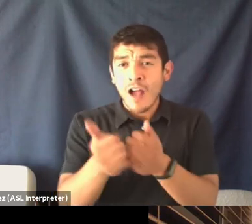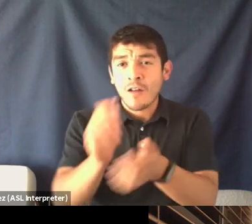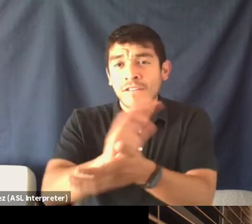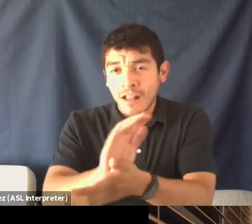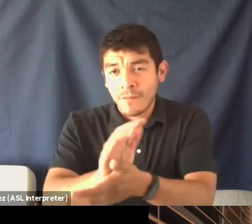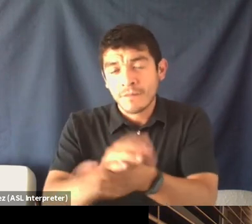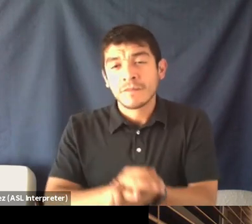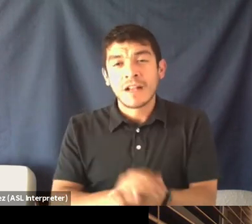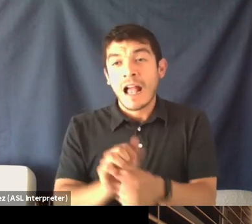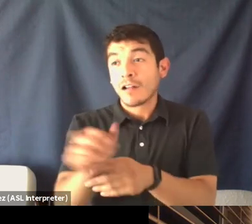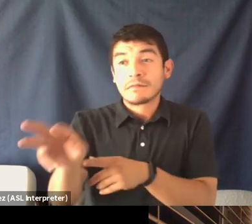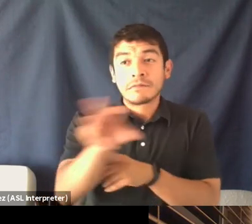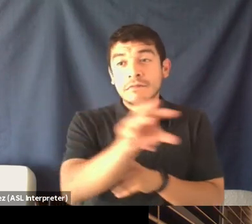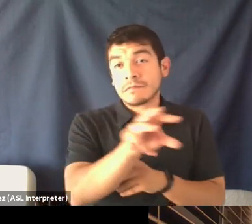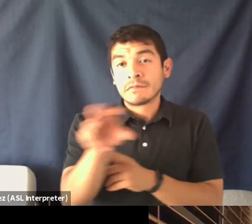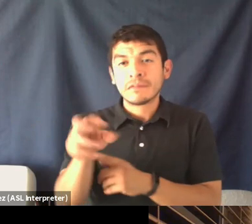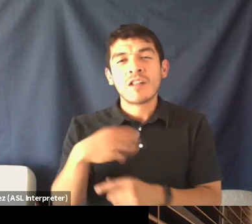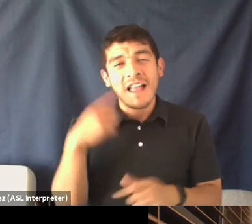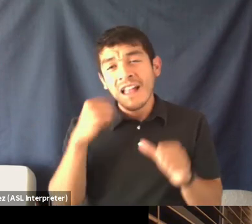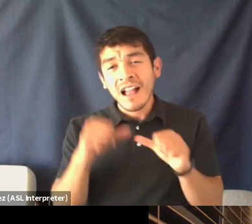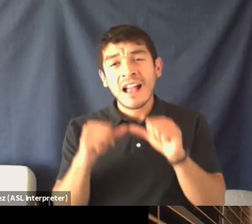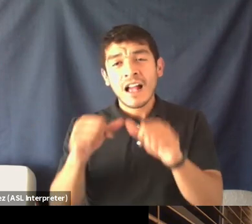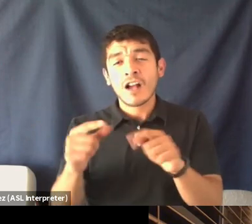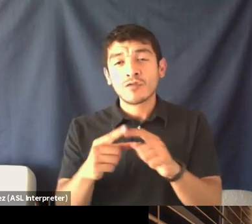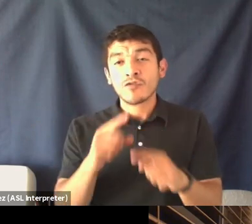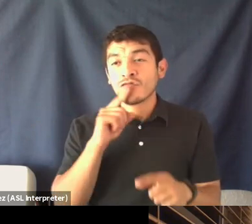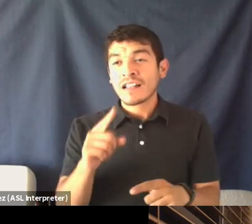And I think just continuing to embrace the unknown